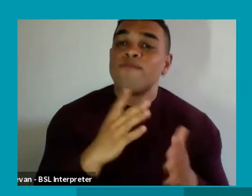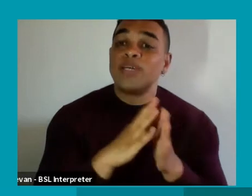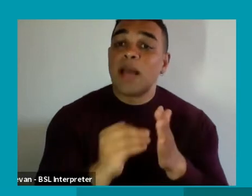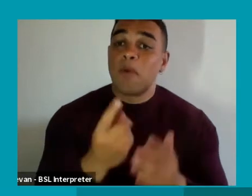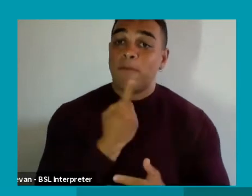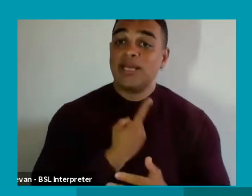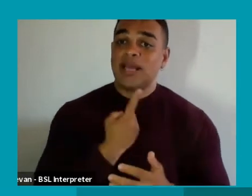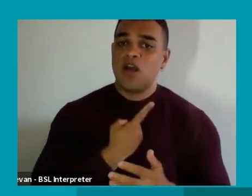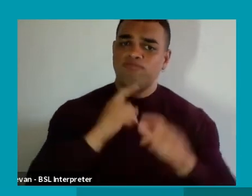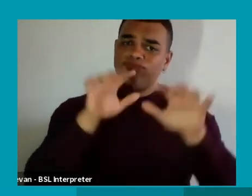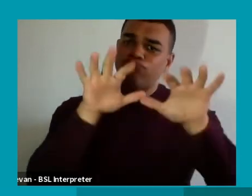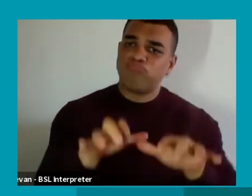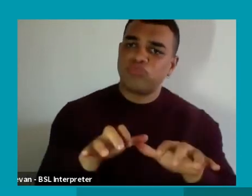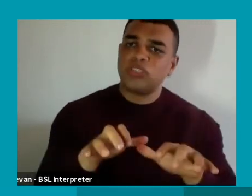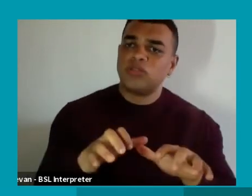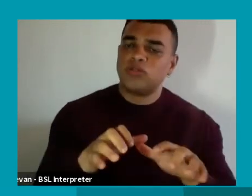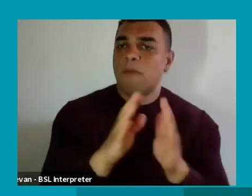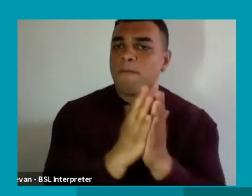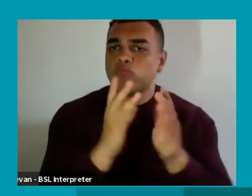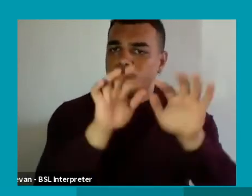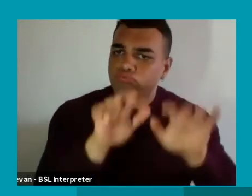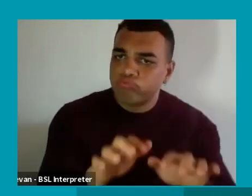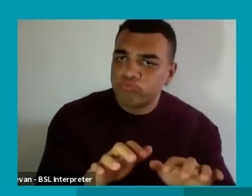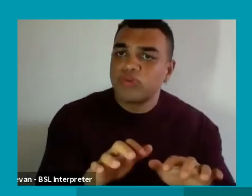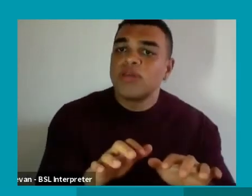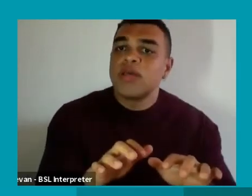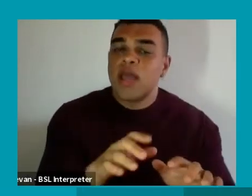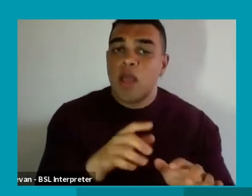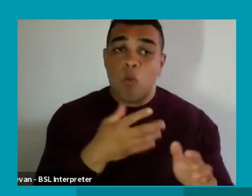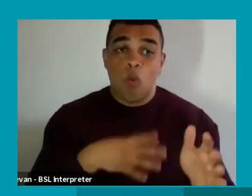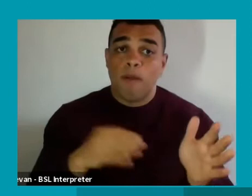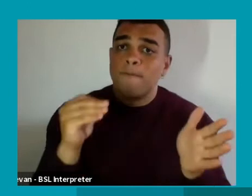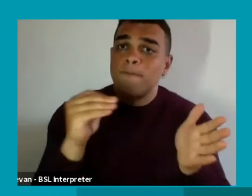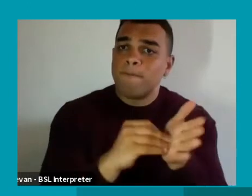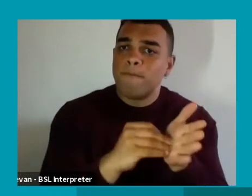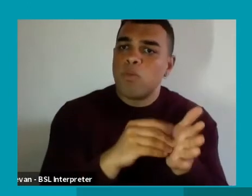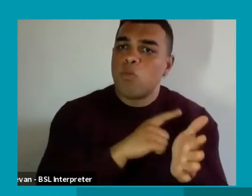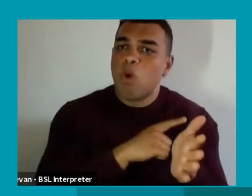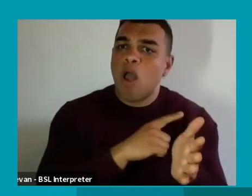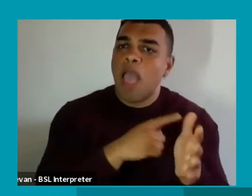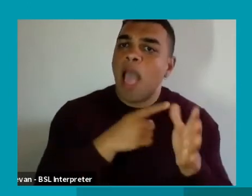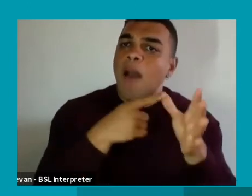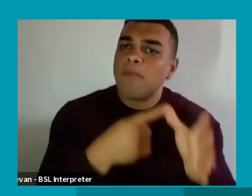that because it's relevant to the job. If it's not relevant to the job. Consider whether you can afford the space to include it,